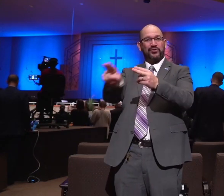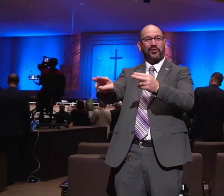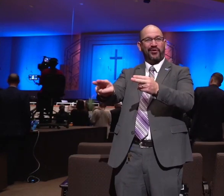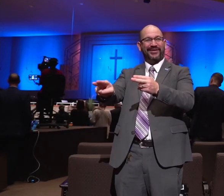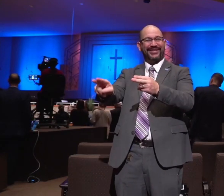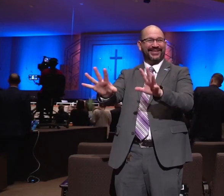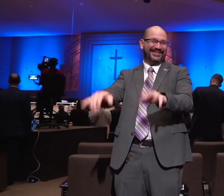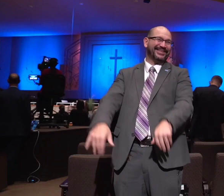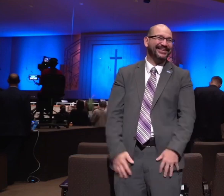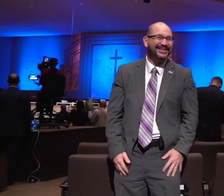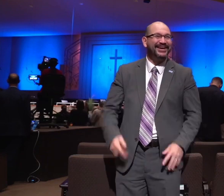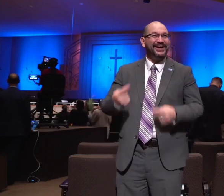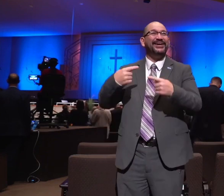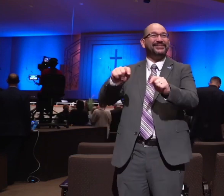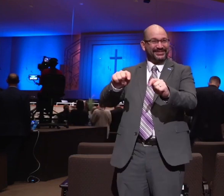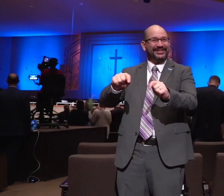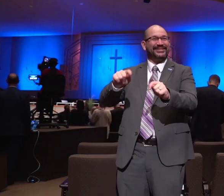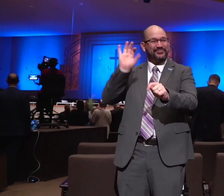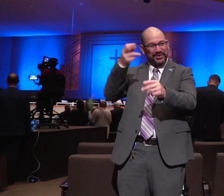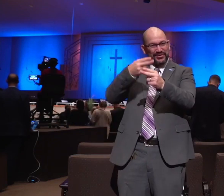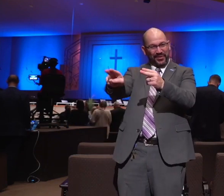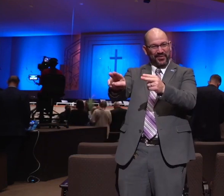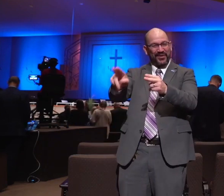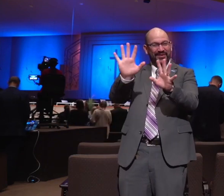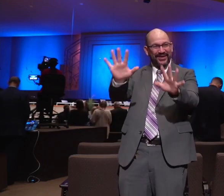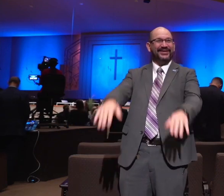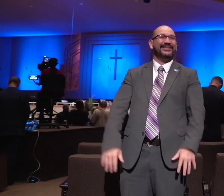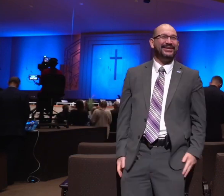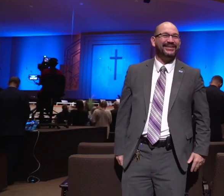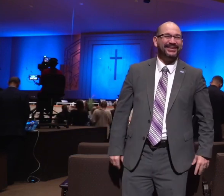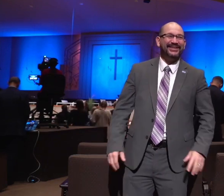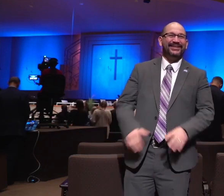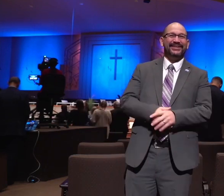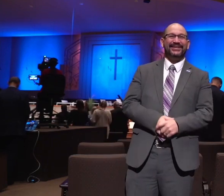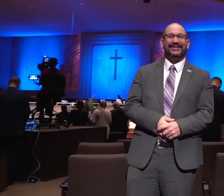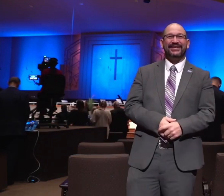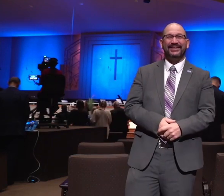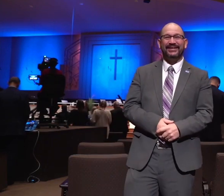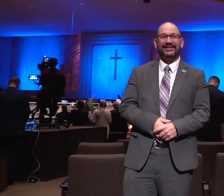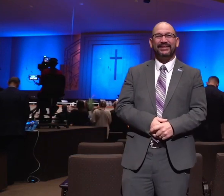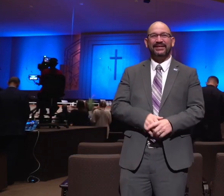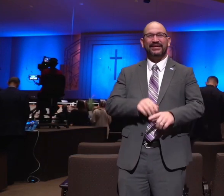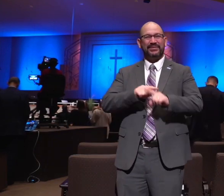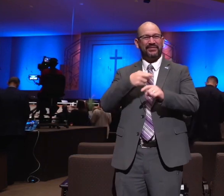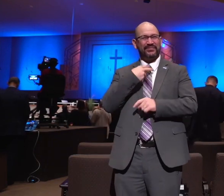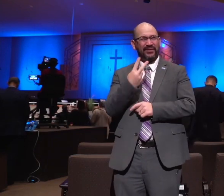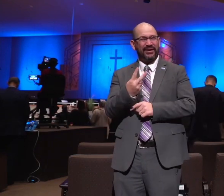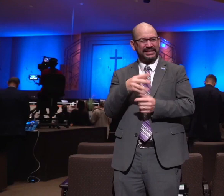and I'll try to do that I won't have to try